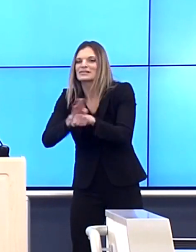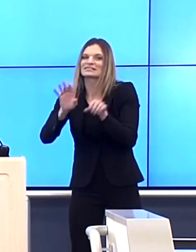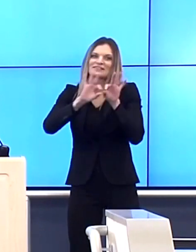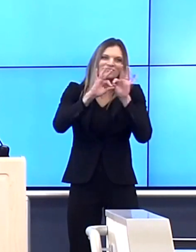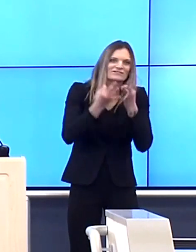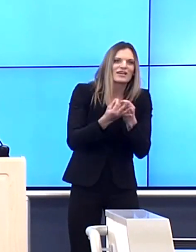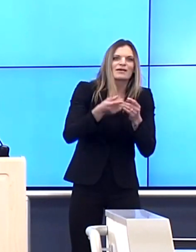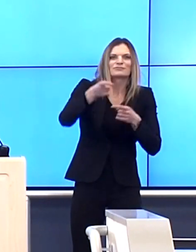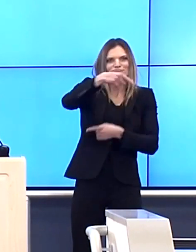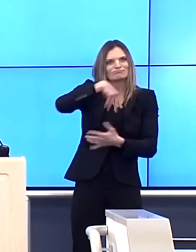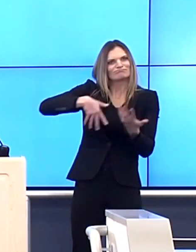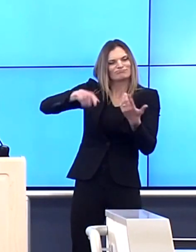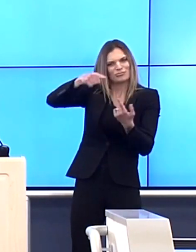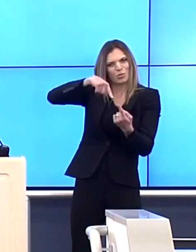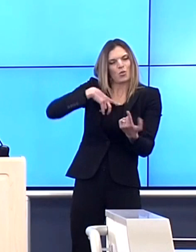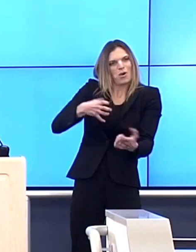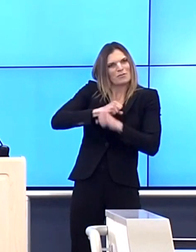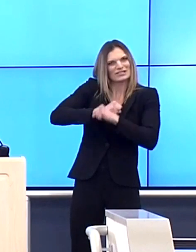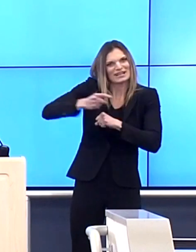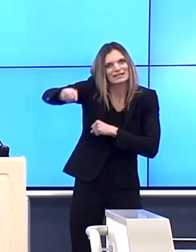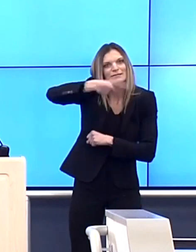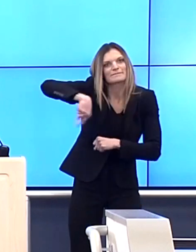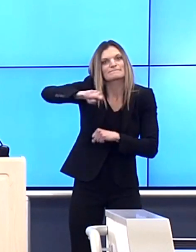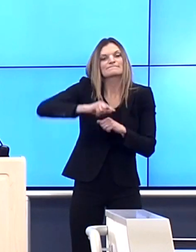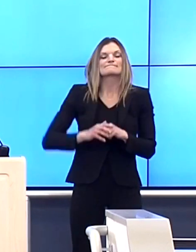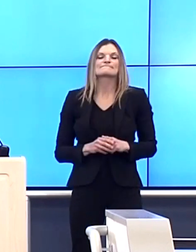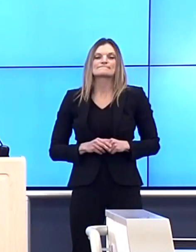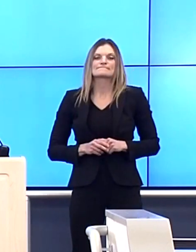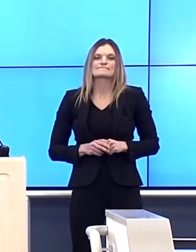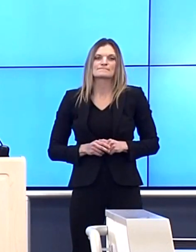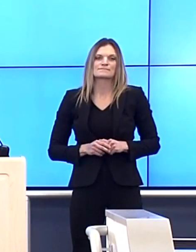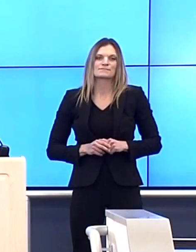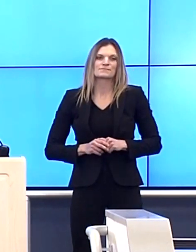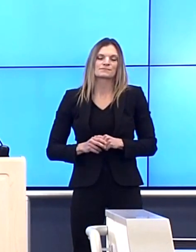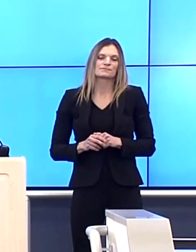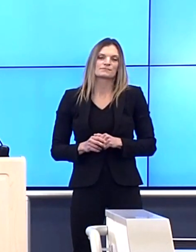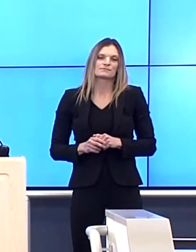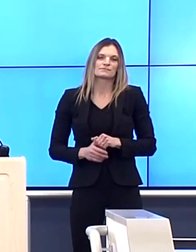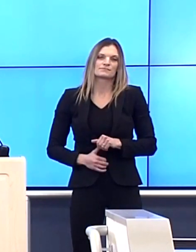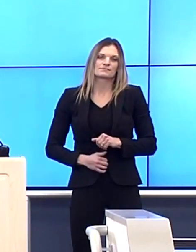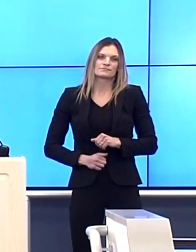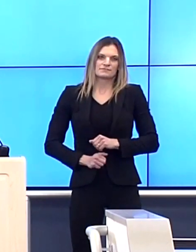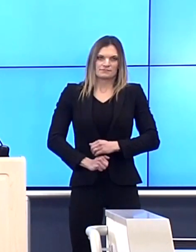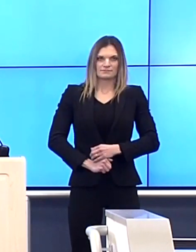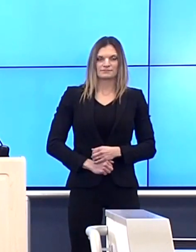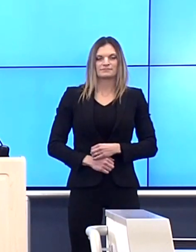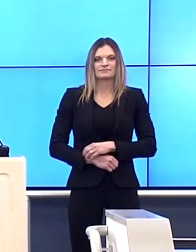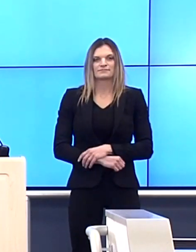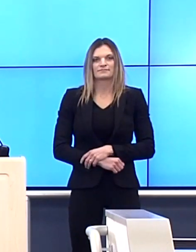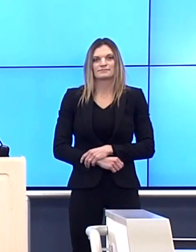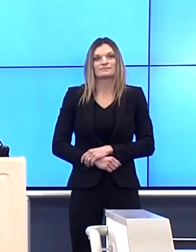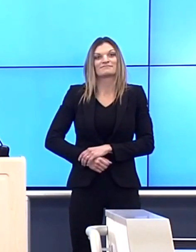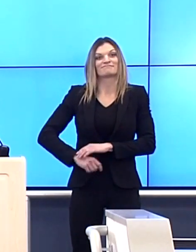WORKERS AND ULTIMATELY OUR SMALL BUSINESSES WILL BE IMPACTED. BUSINESSES WILL BE IMPACTED. WE’RE WORKING TO MAKE SURE THAT WE’RE WORKING TO MAKE SURE THAT WE HELP THROUGH THIS MOMENT.